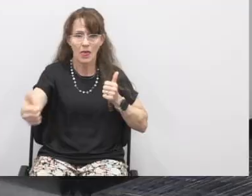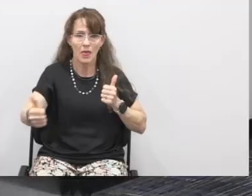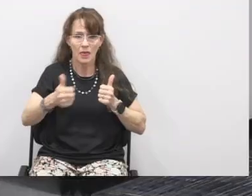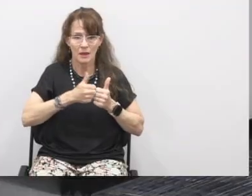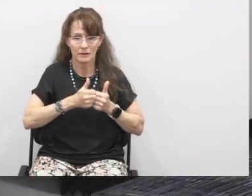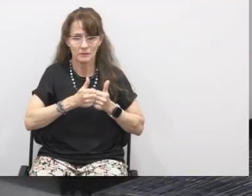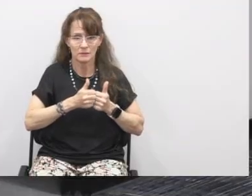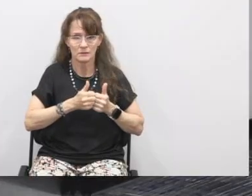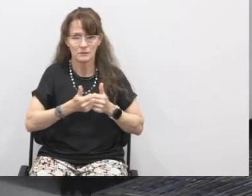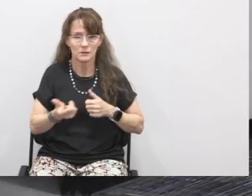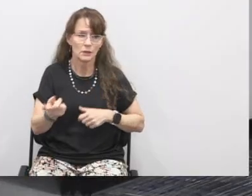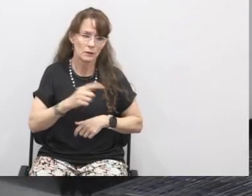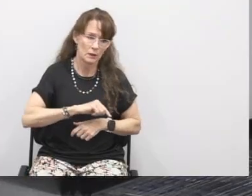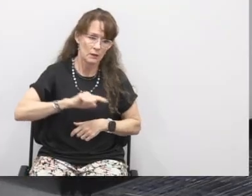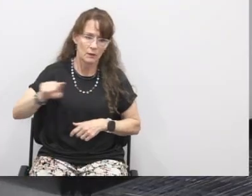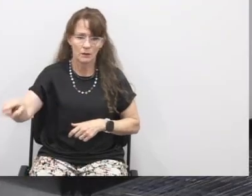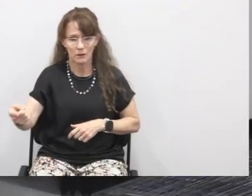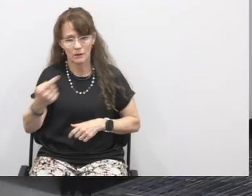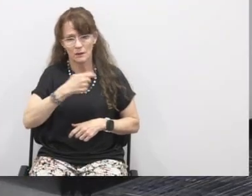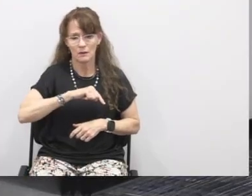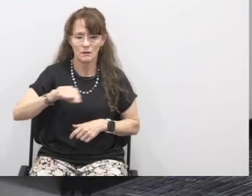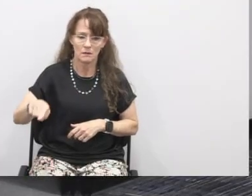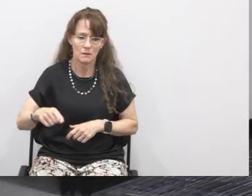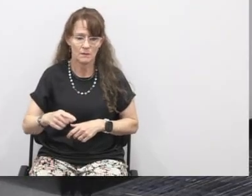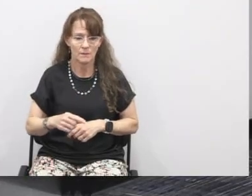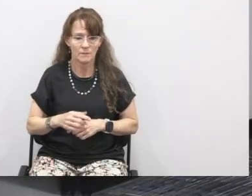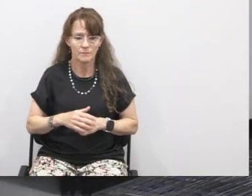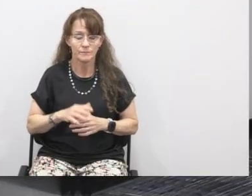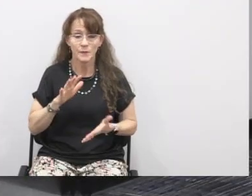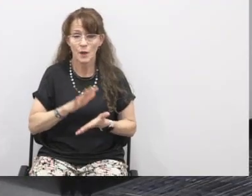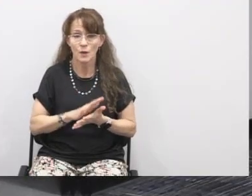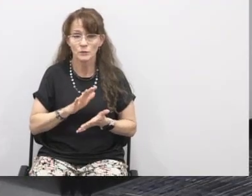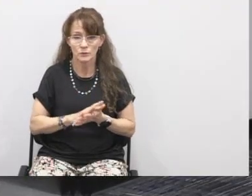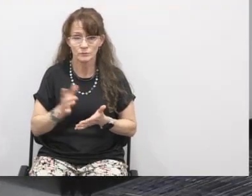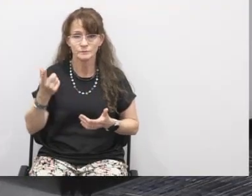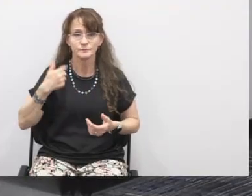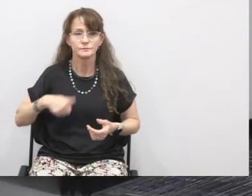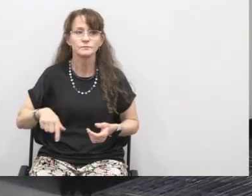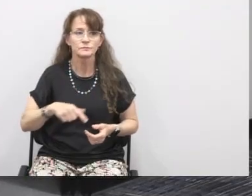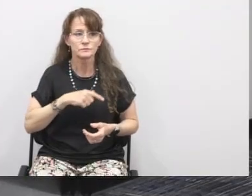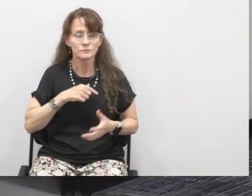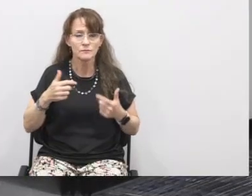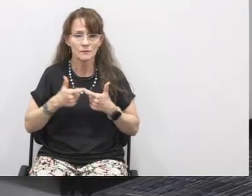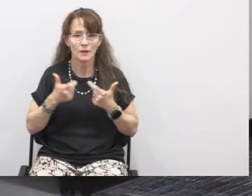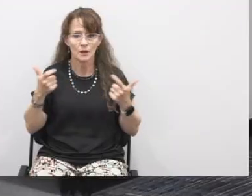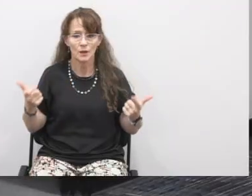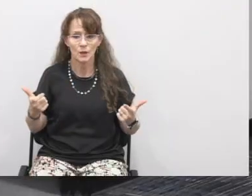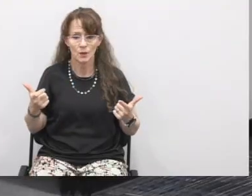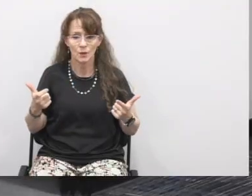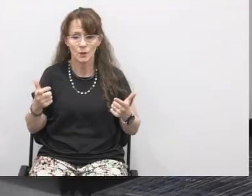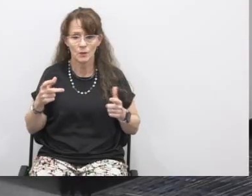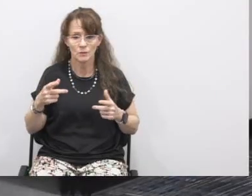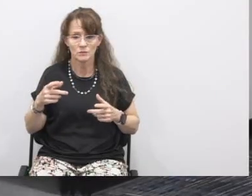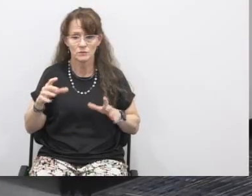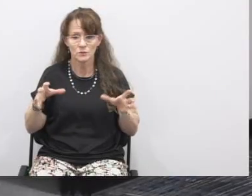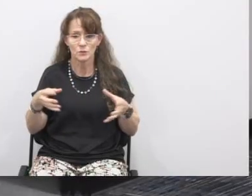to get to these events. And one thing about our school is that we are, we have a huge Latino population, which if you know is